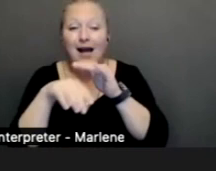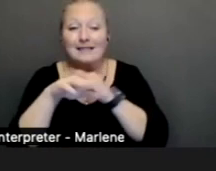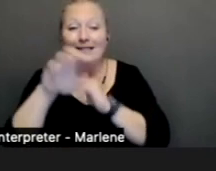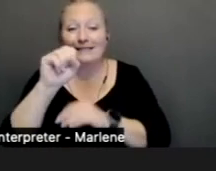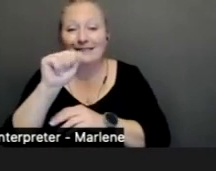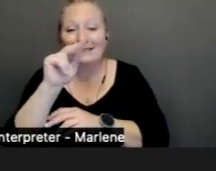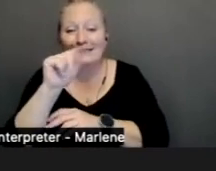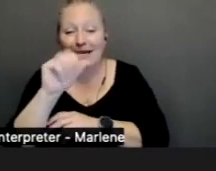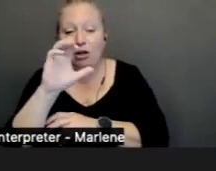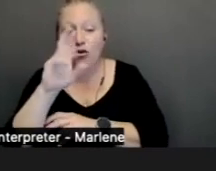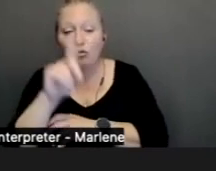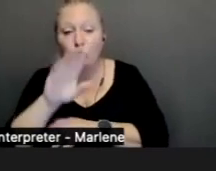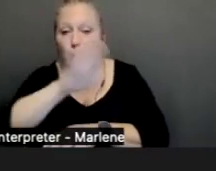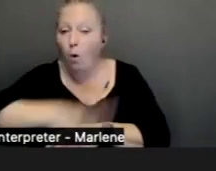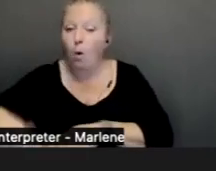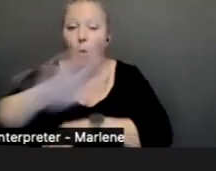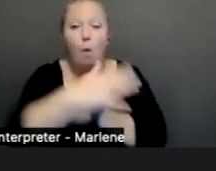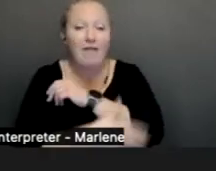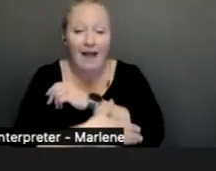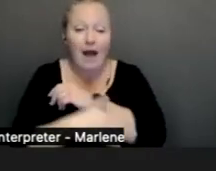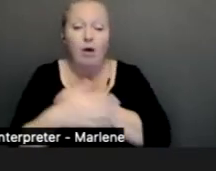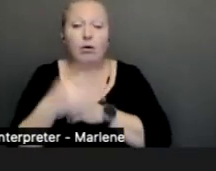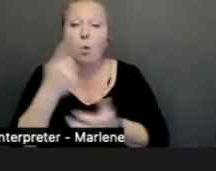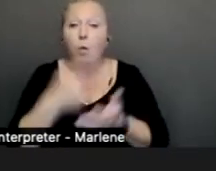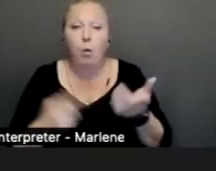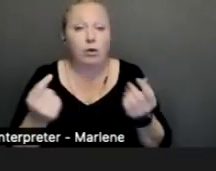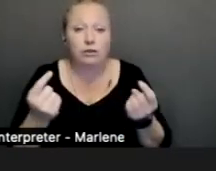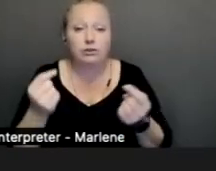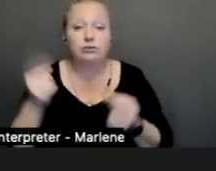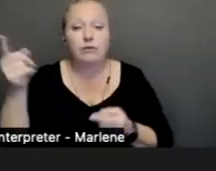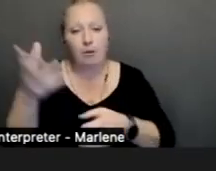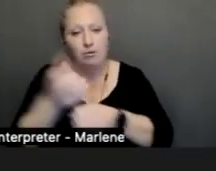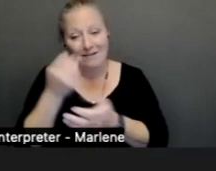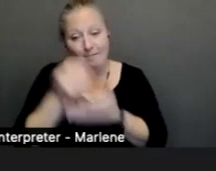county and what they did there is they actually received funding through our local Community